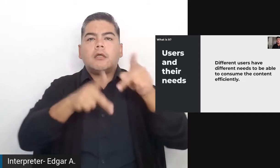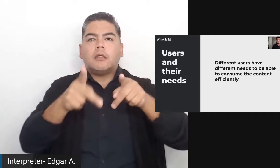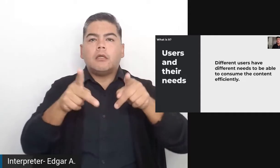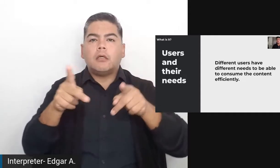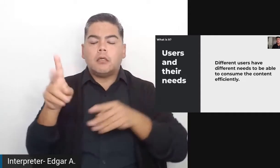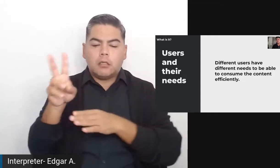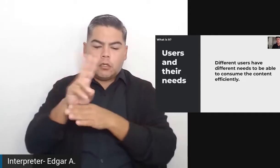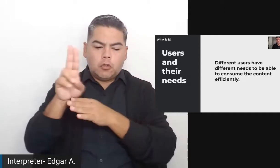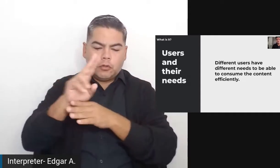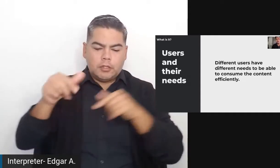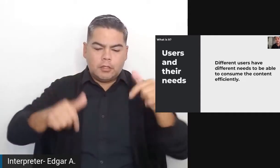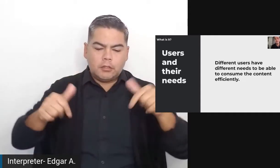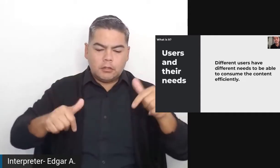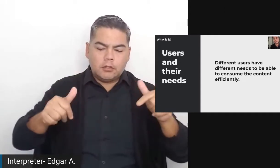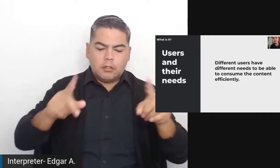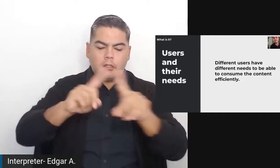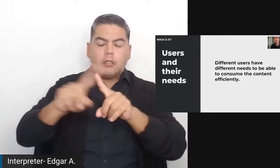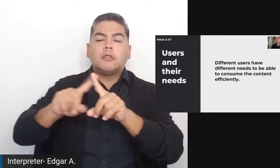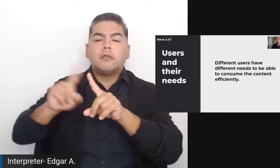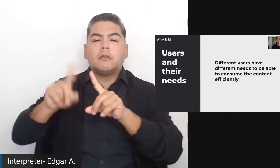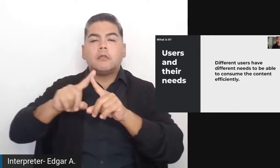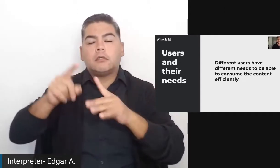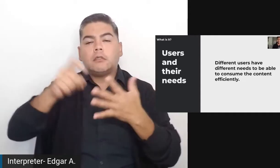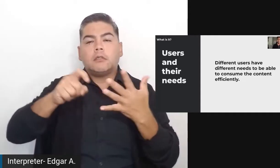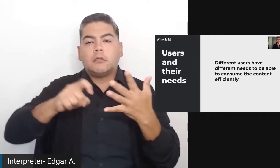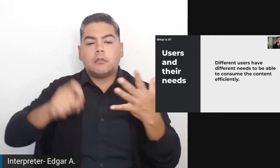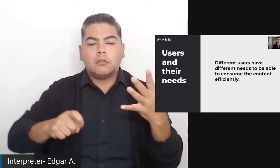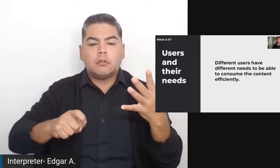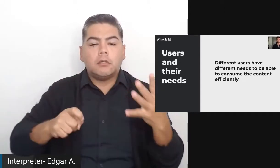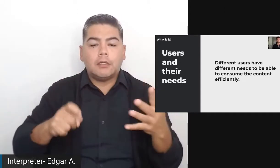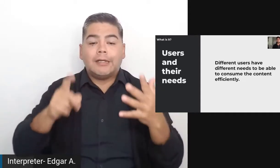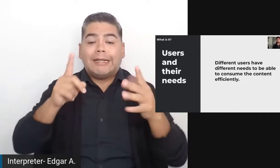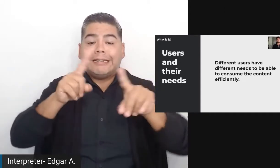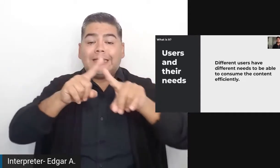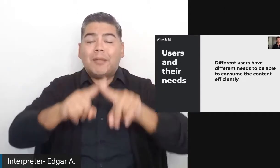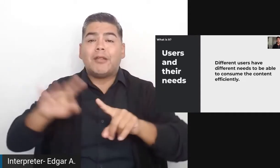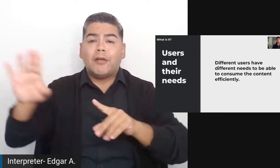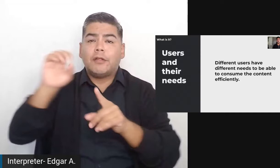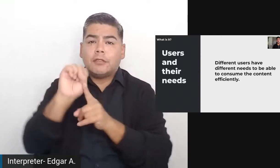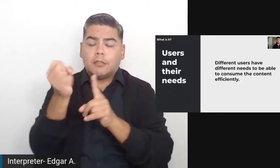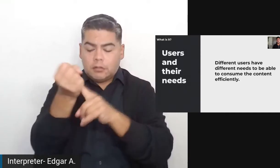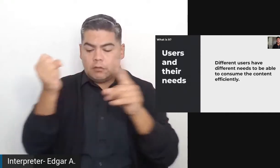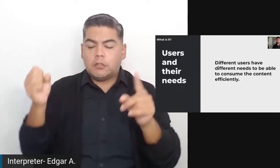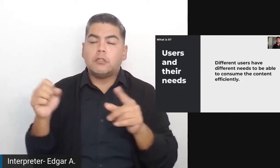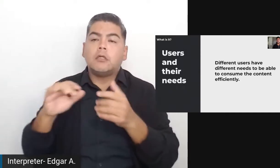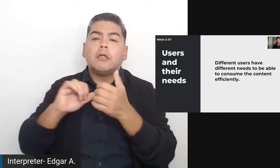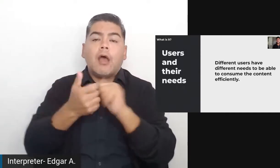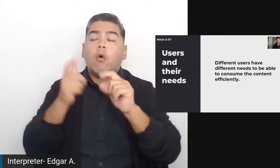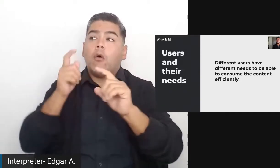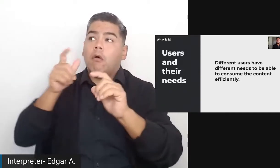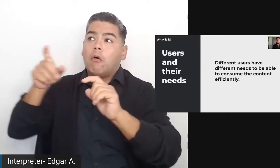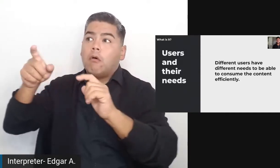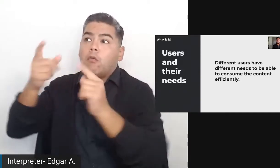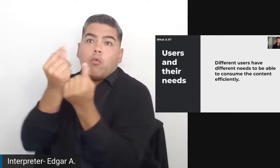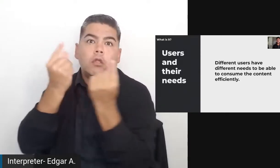Different users have different needs depending on their situation to be able to consume content on the Internet efficiently.